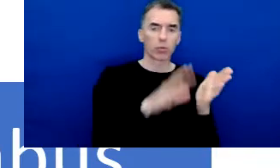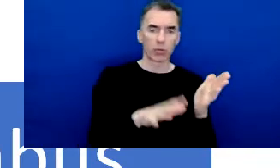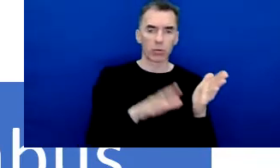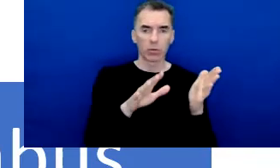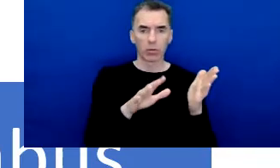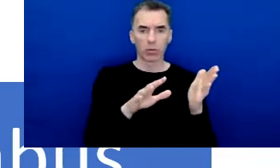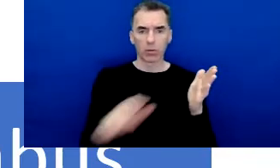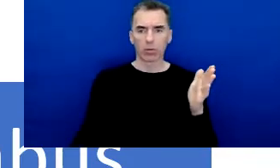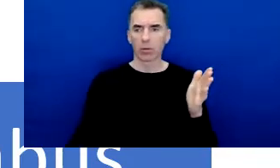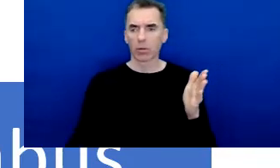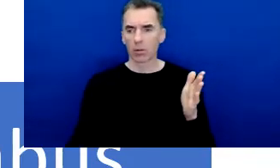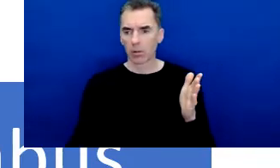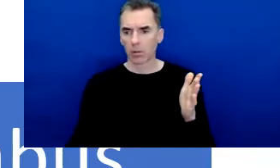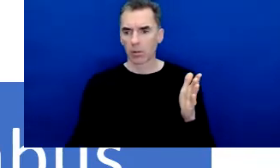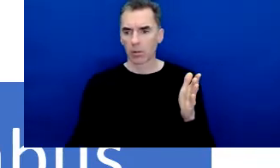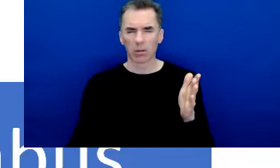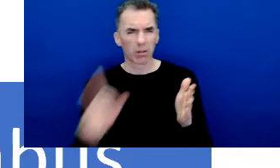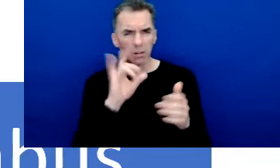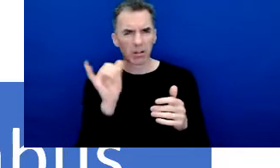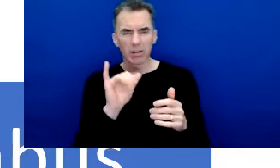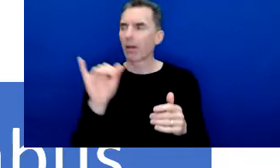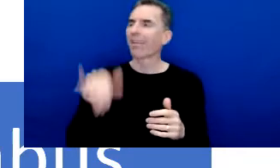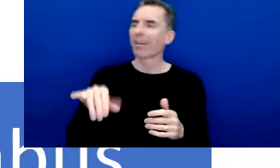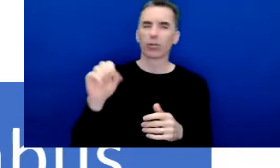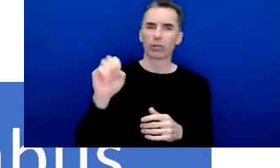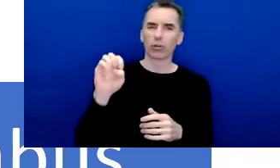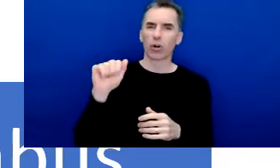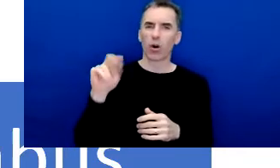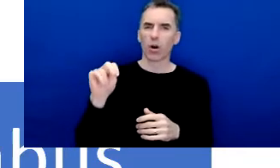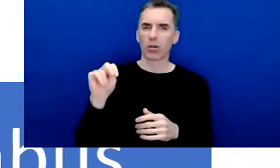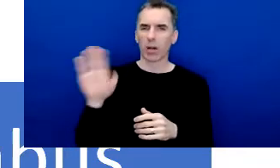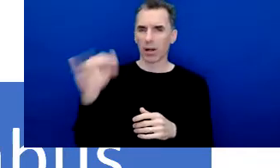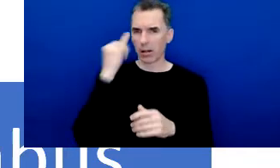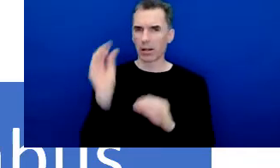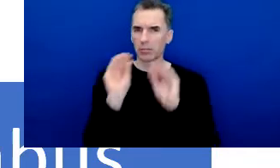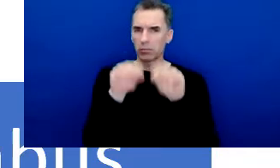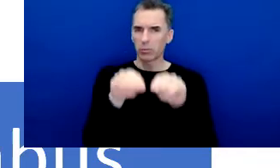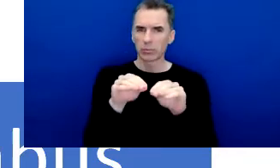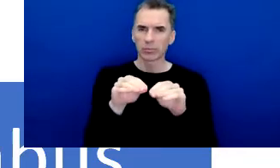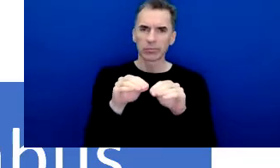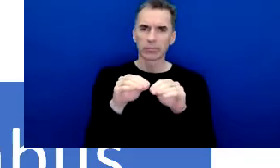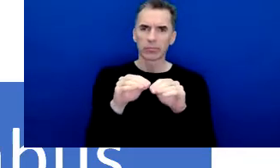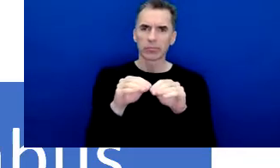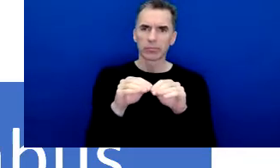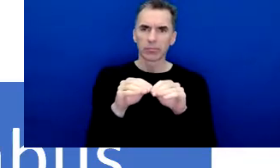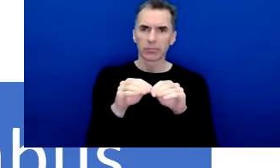I think that actually was Sean's contribution to the slide that, oh, don't look at me like that, Sean.